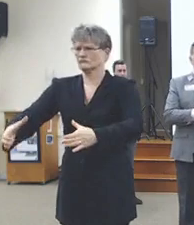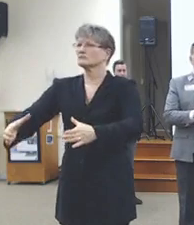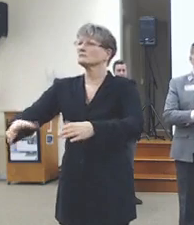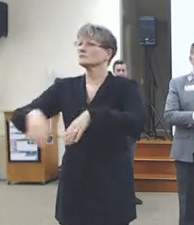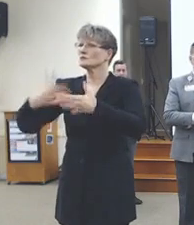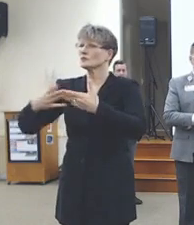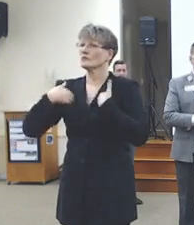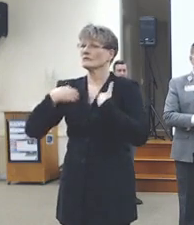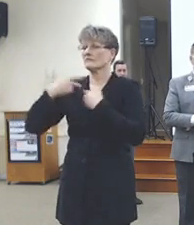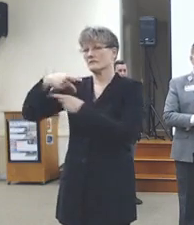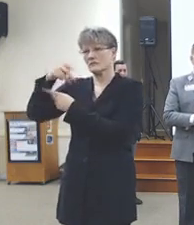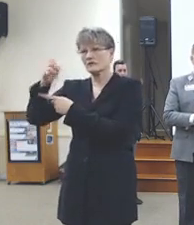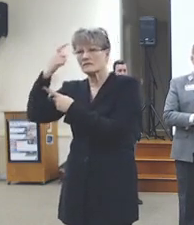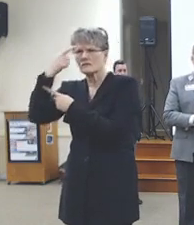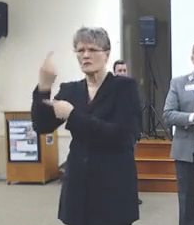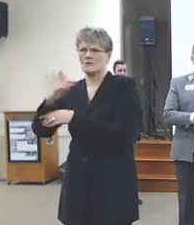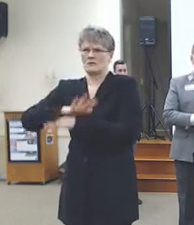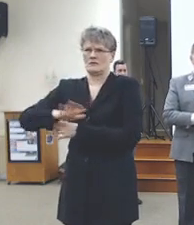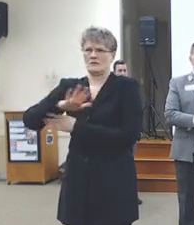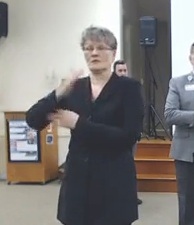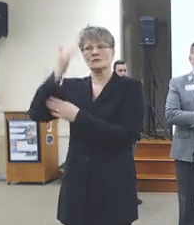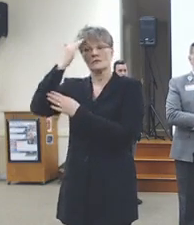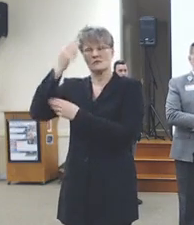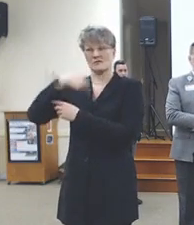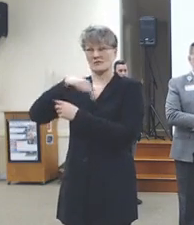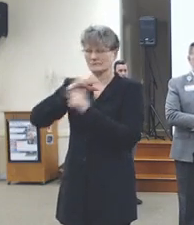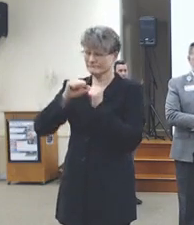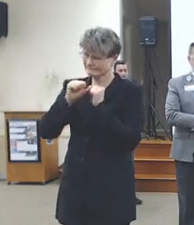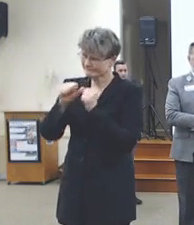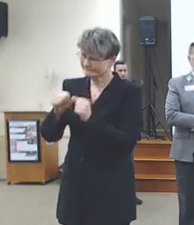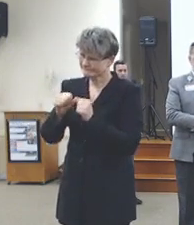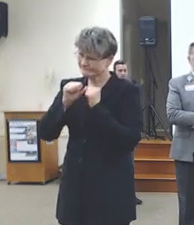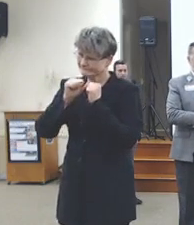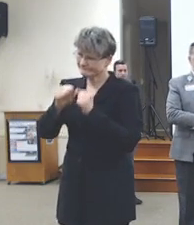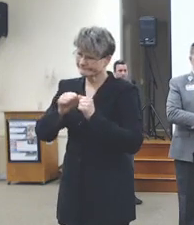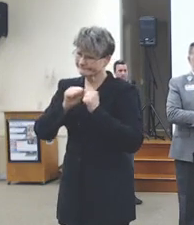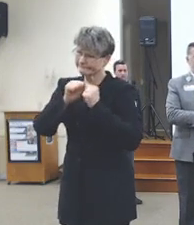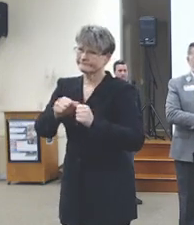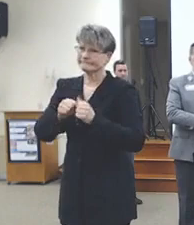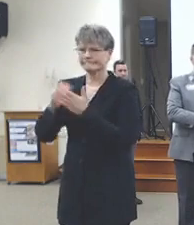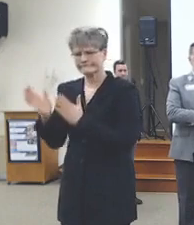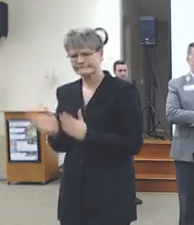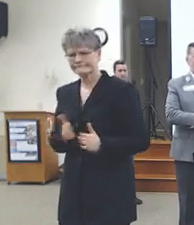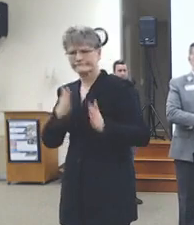behind the scenes we continue to plan, and there's this, there's this little